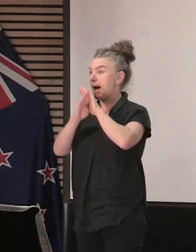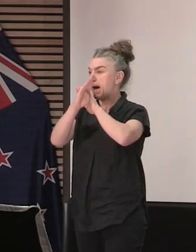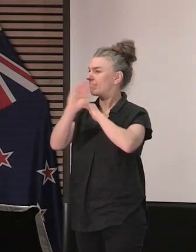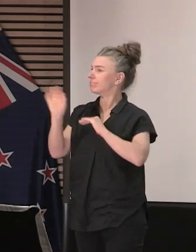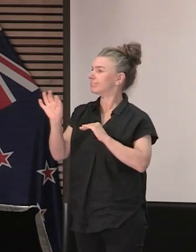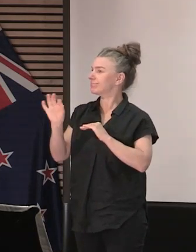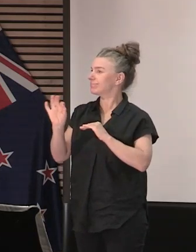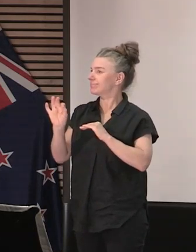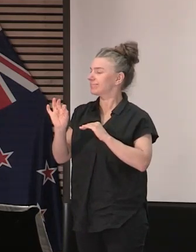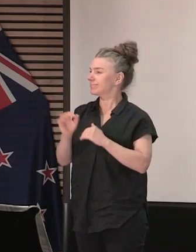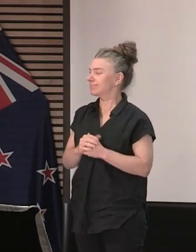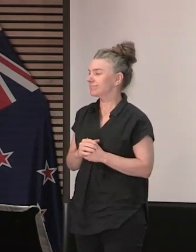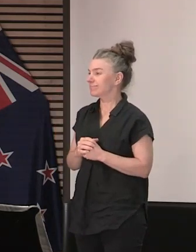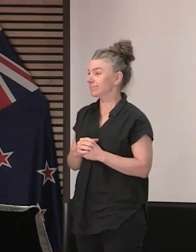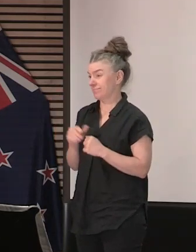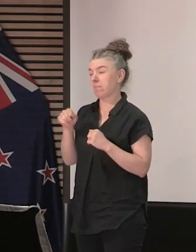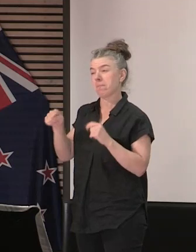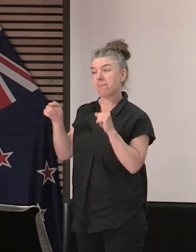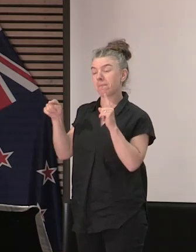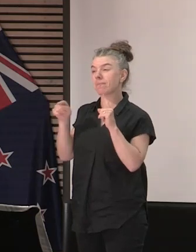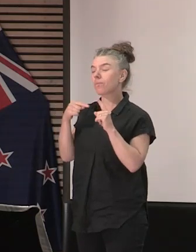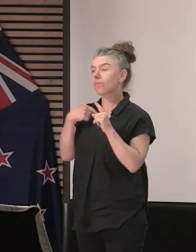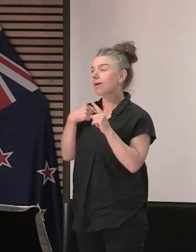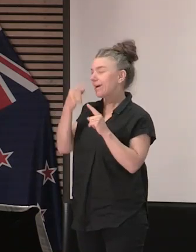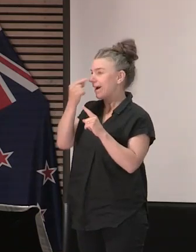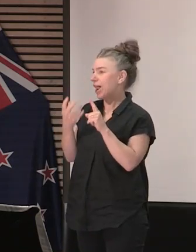tomeet their most optimisticscenario.